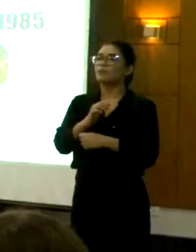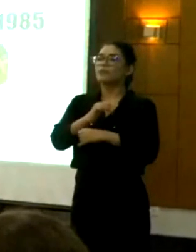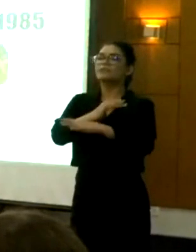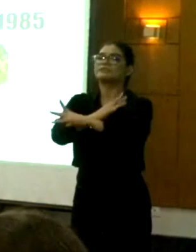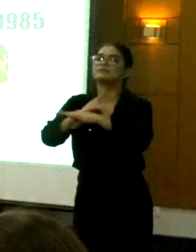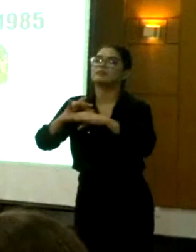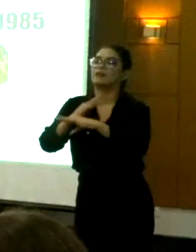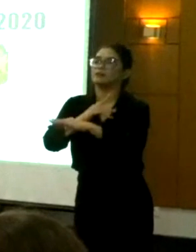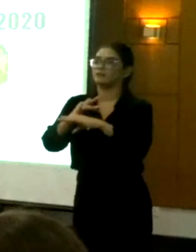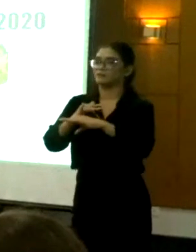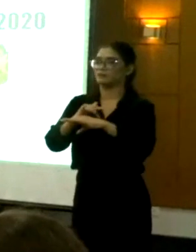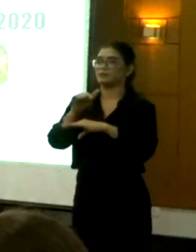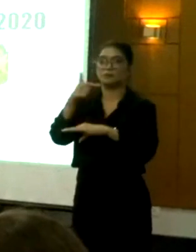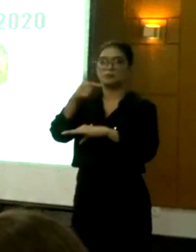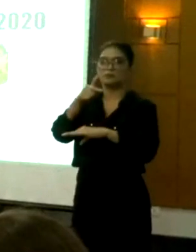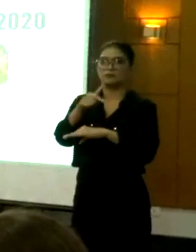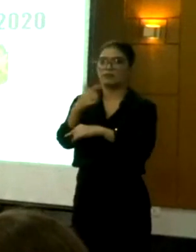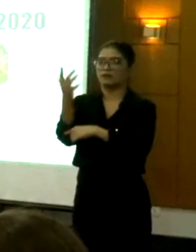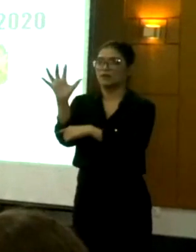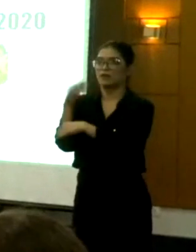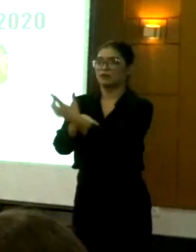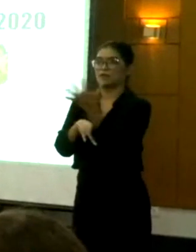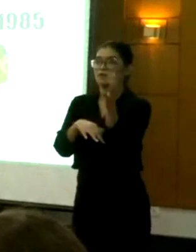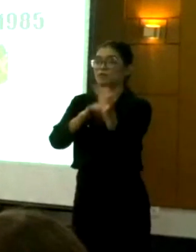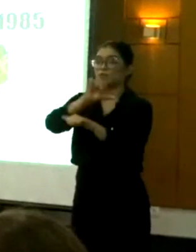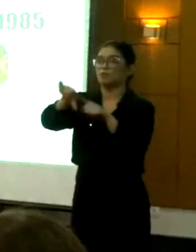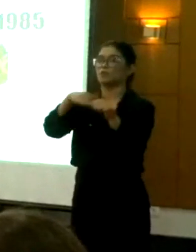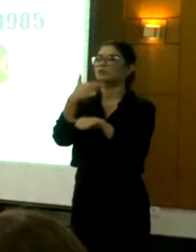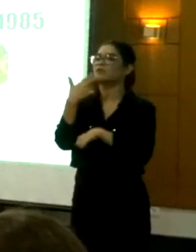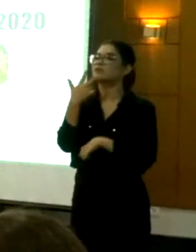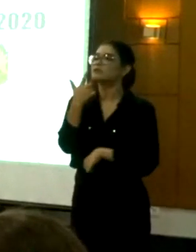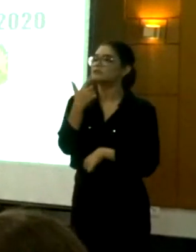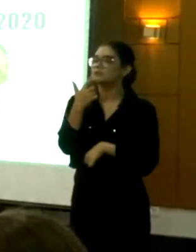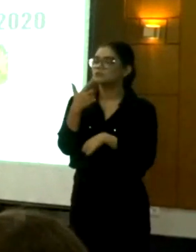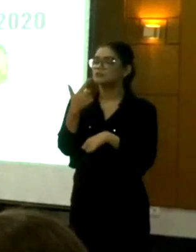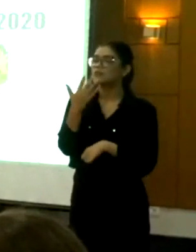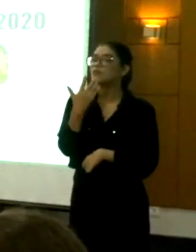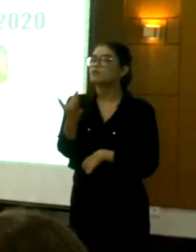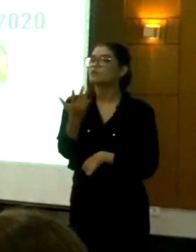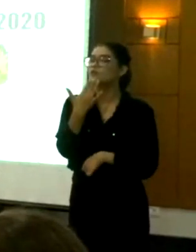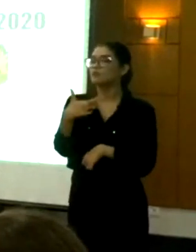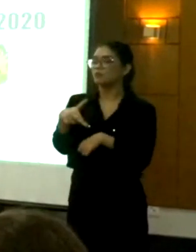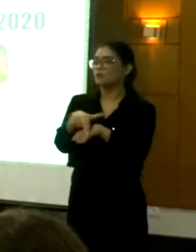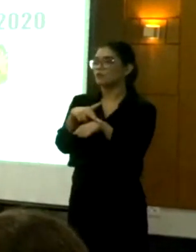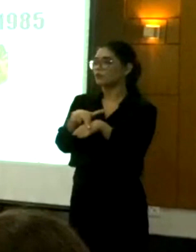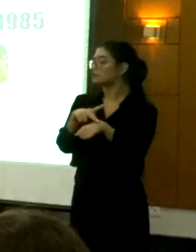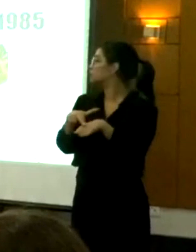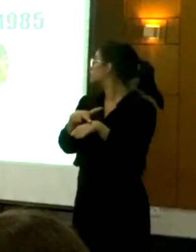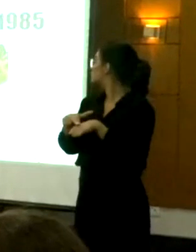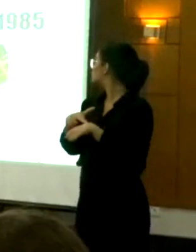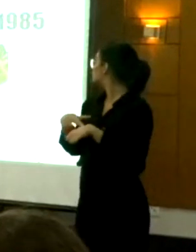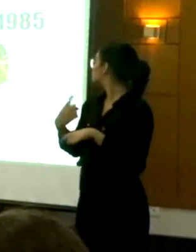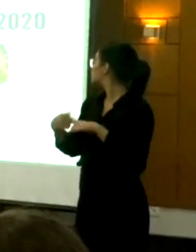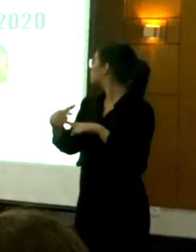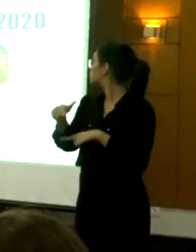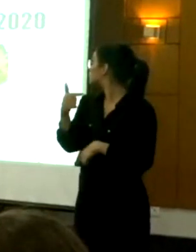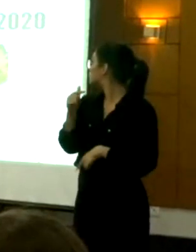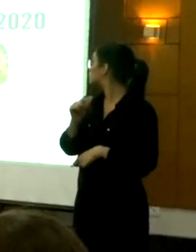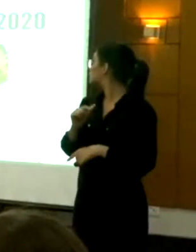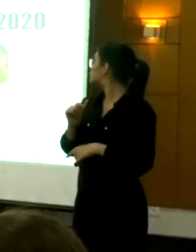so this has to do with and then I'm going to talk a little bit about the impact of change in use land cover a pivema